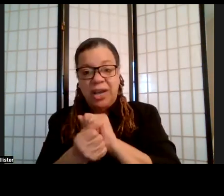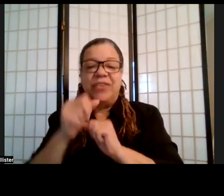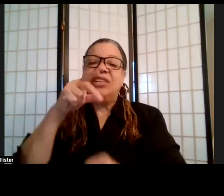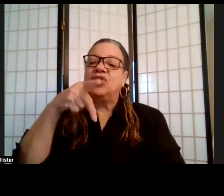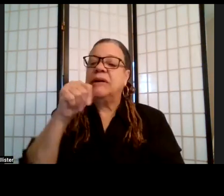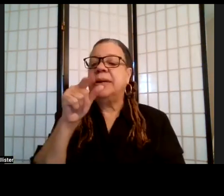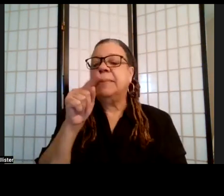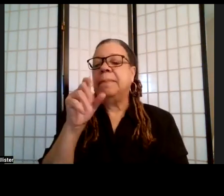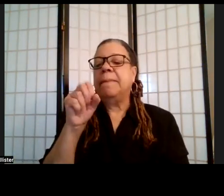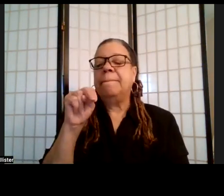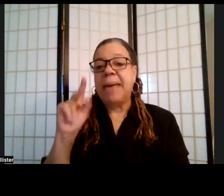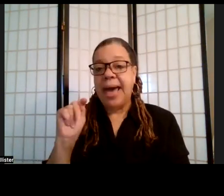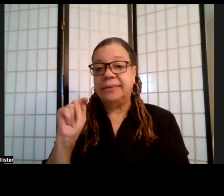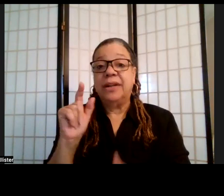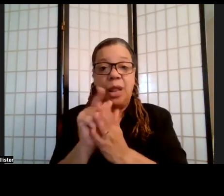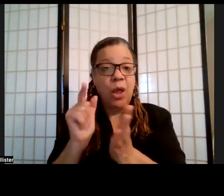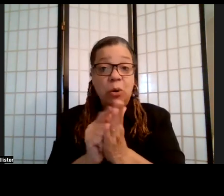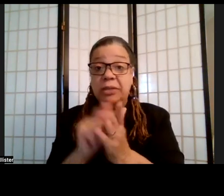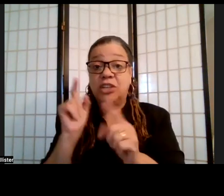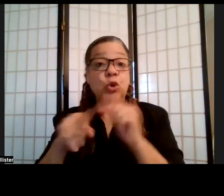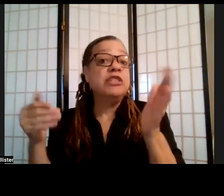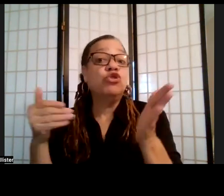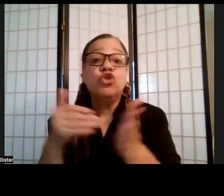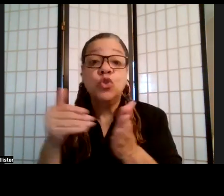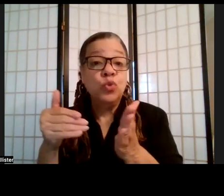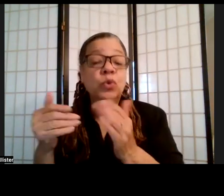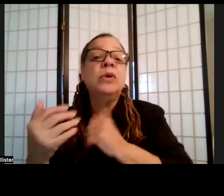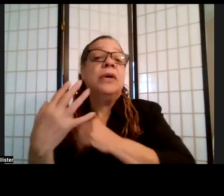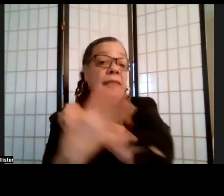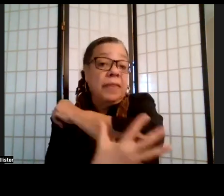to sue Indian manufacturers for infringement. The boon in in the Indian